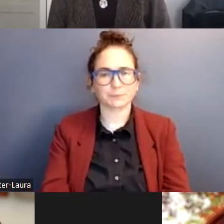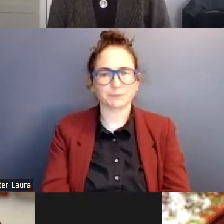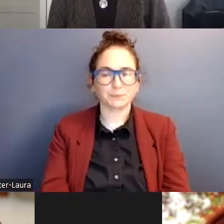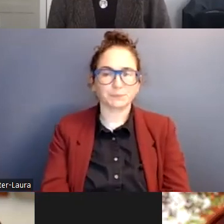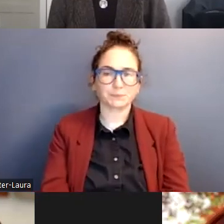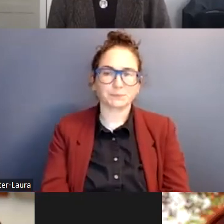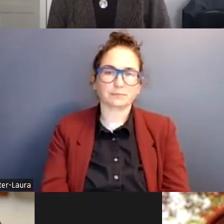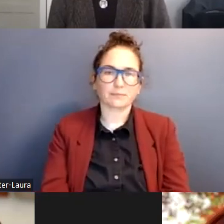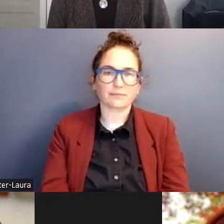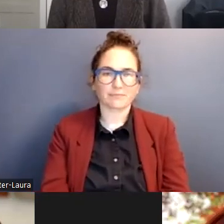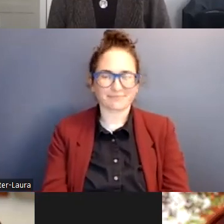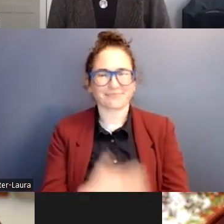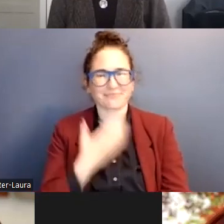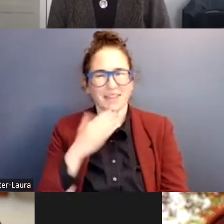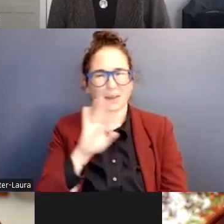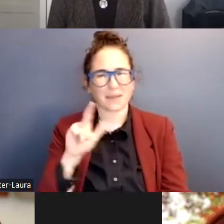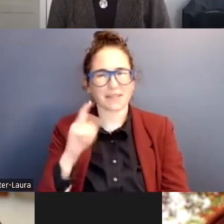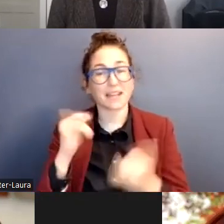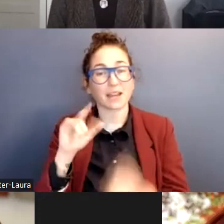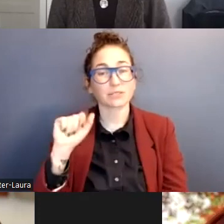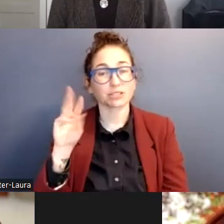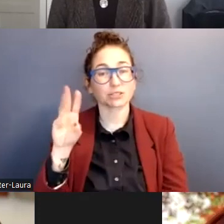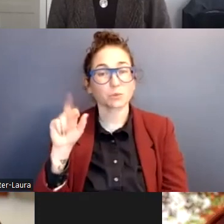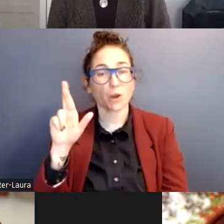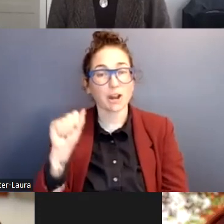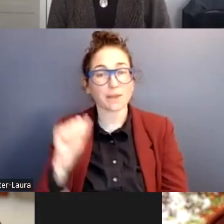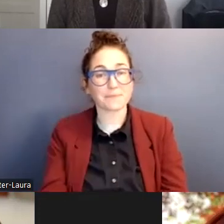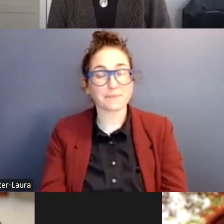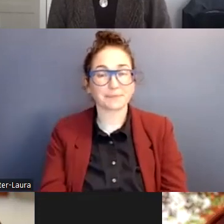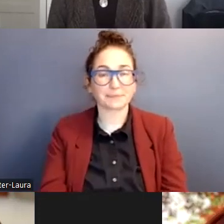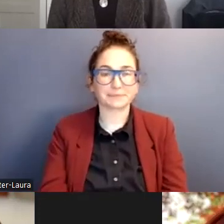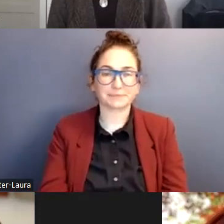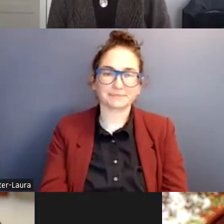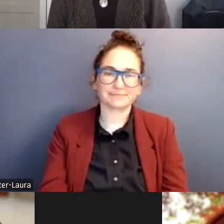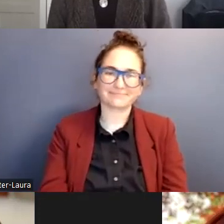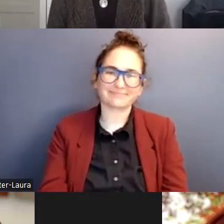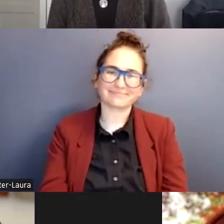Mary Beth Lepkowsky: Thank you, Bill and Tamara. Oh, and then